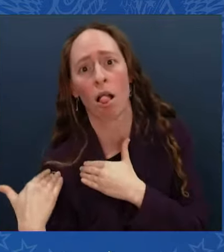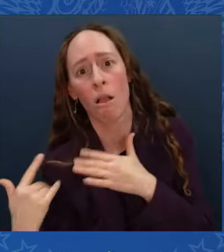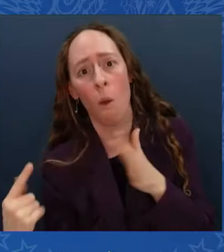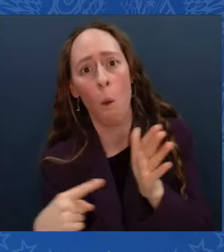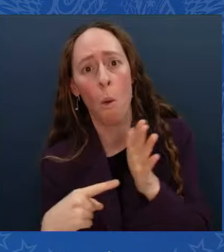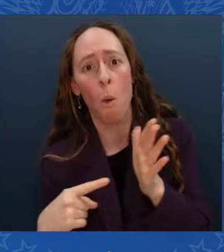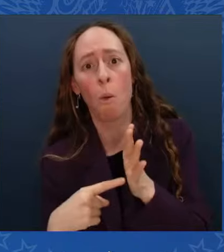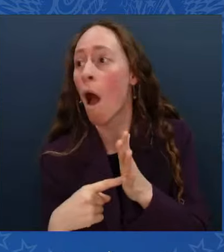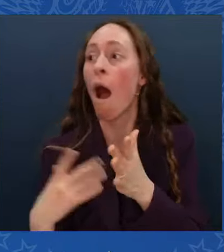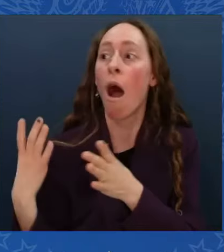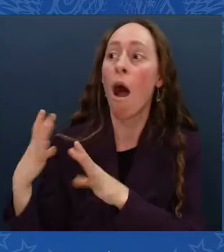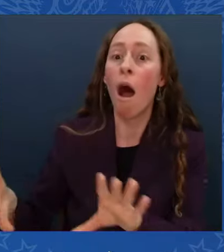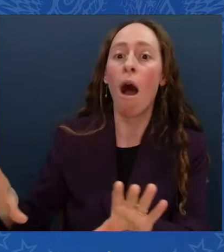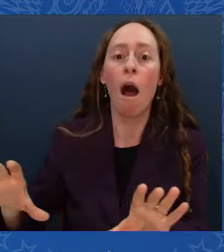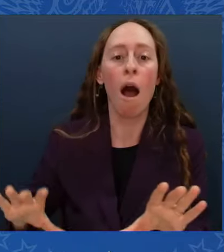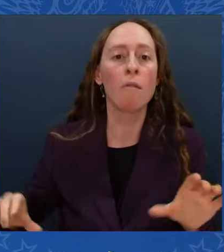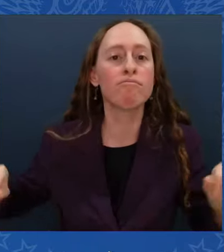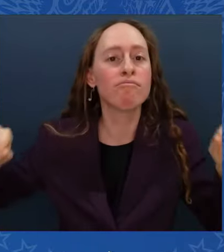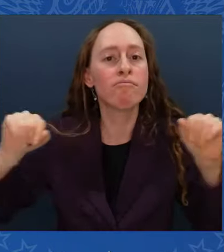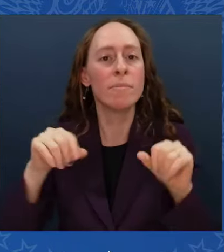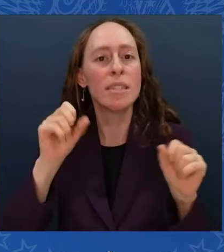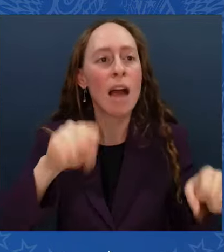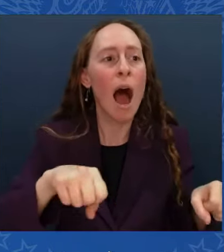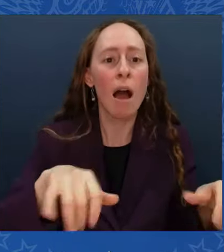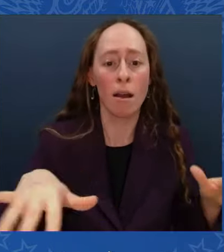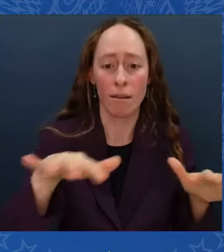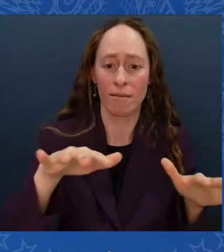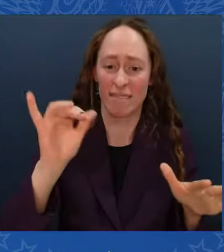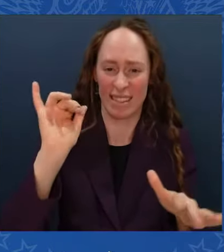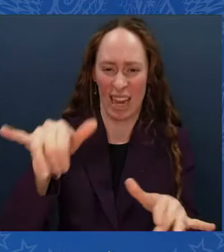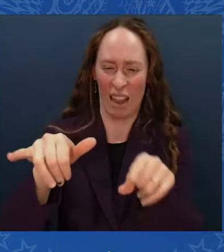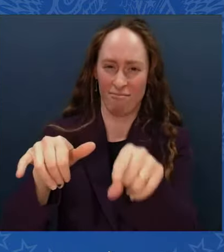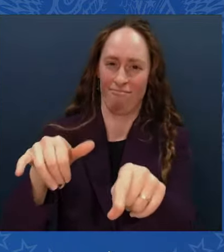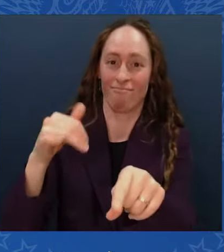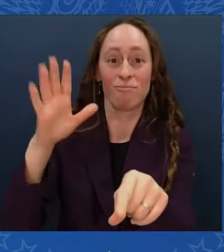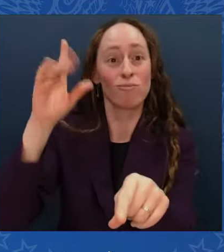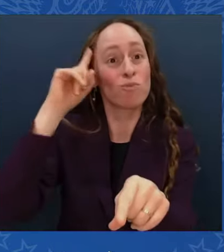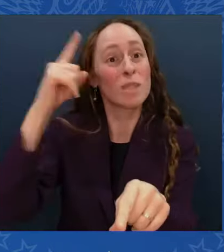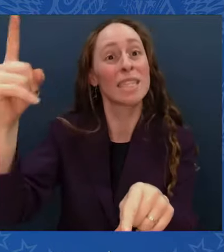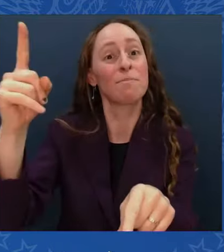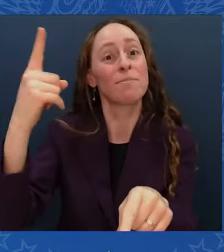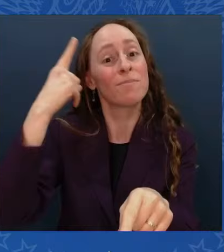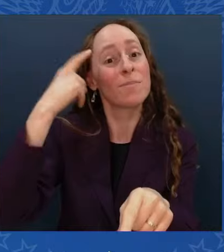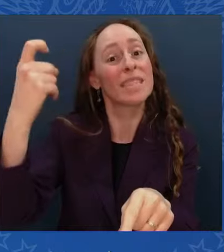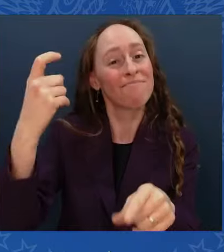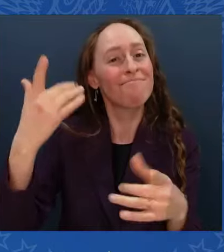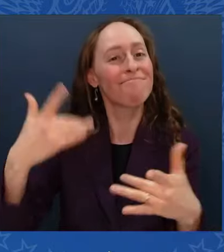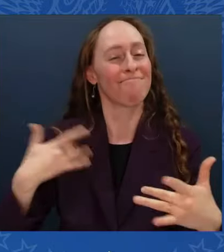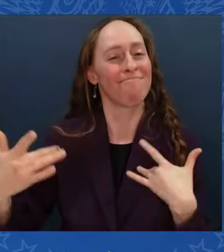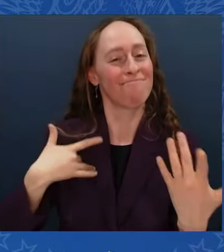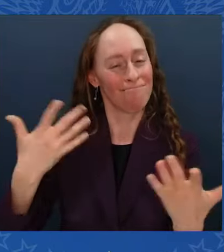your baby girl. And a -- and by the way, an awful lot of people with student debt are putting off whether they can have a child,